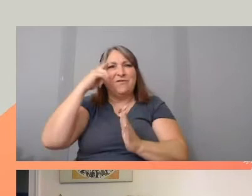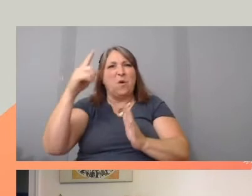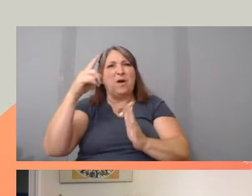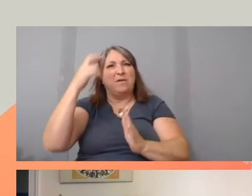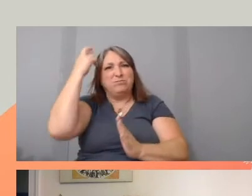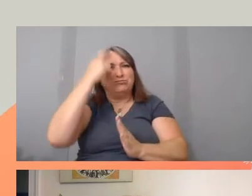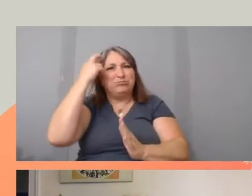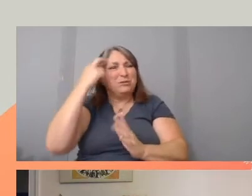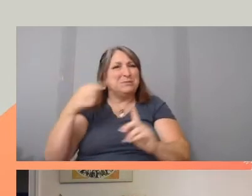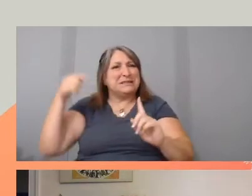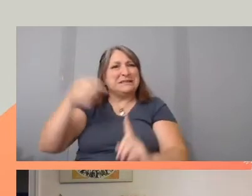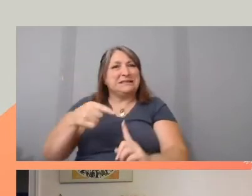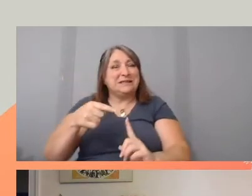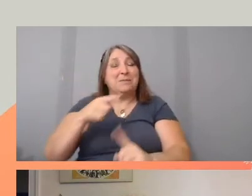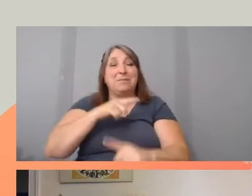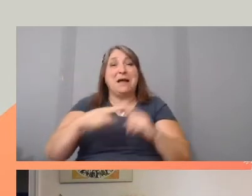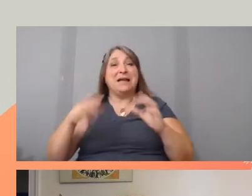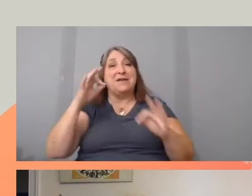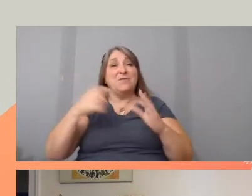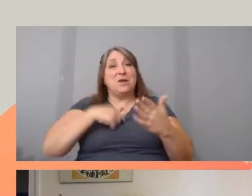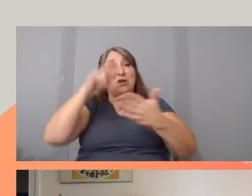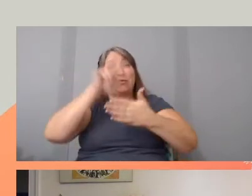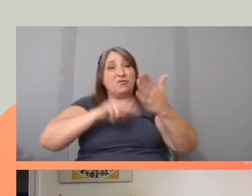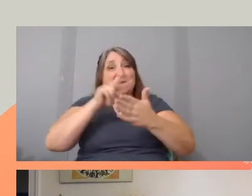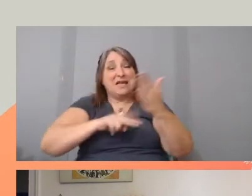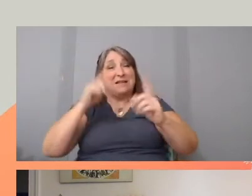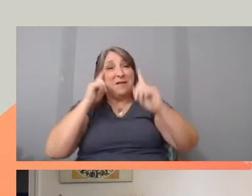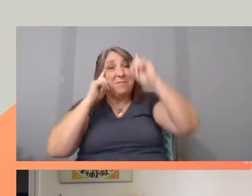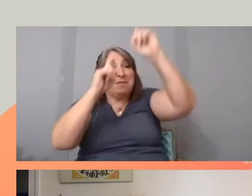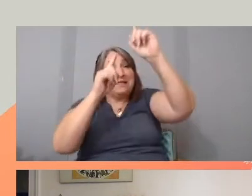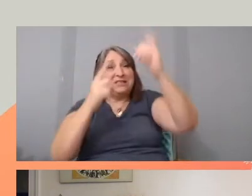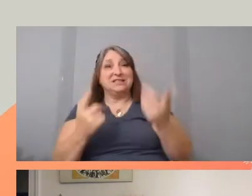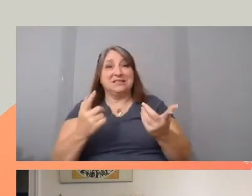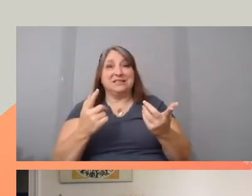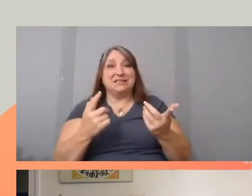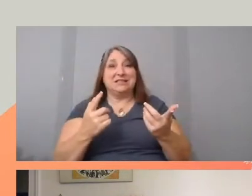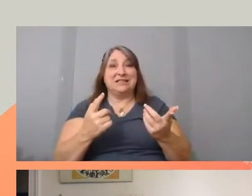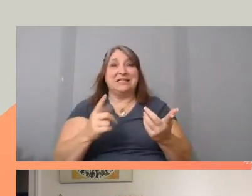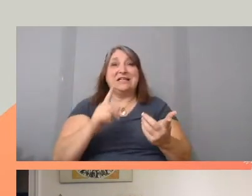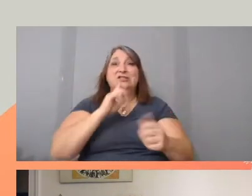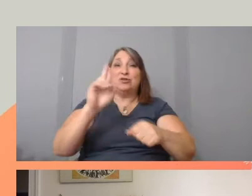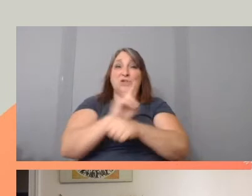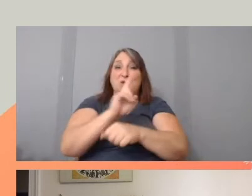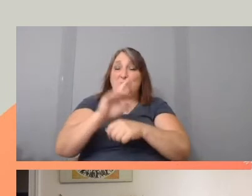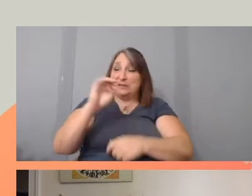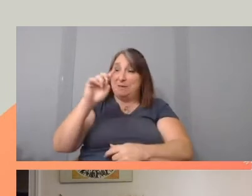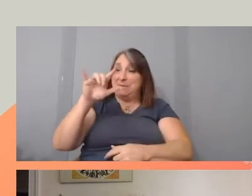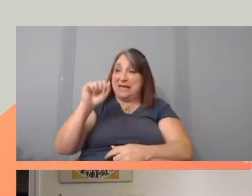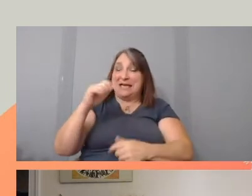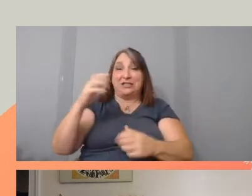if you look at the mission, like it says, part of is to use media, to educate, inspire, entertain